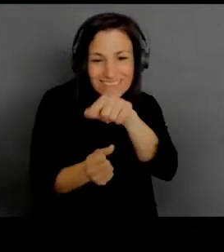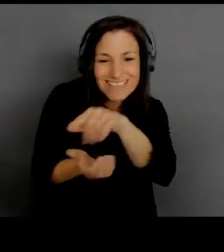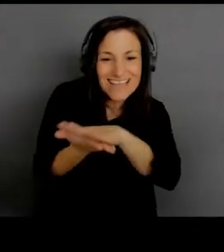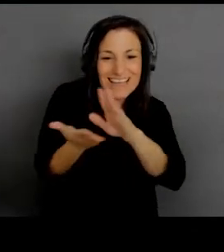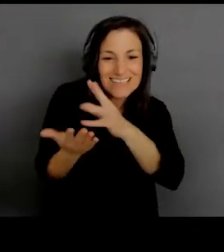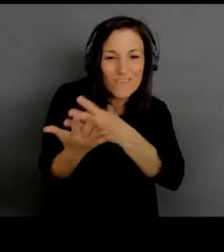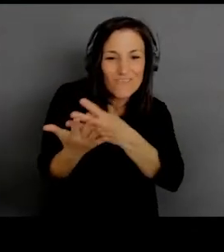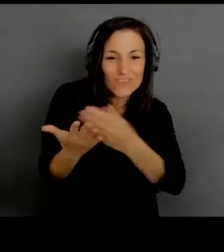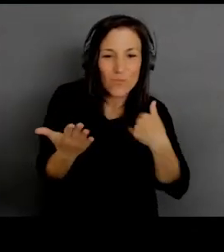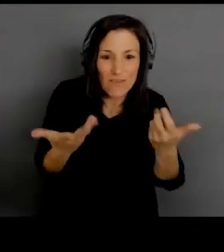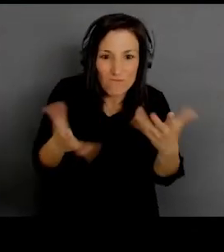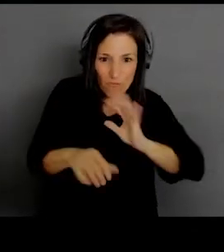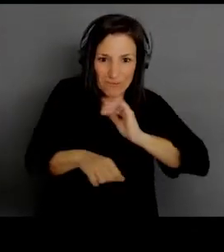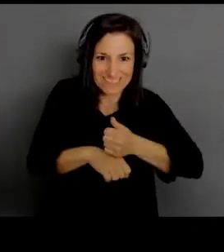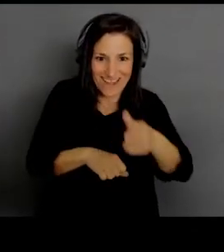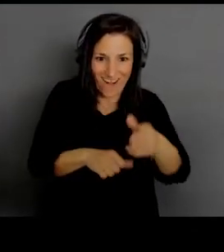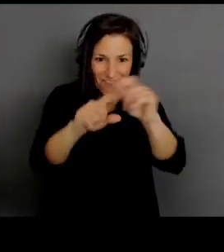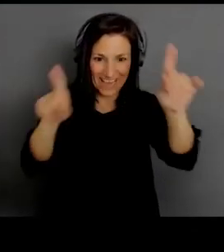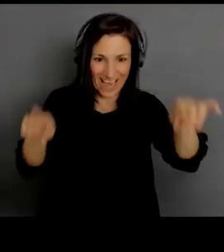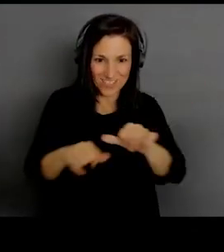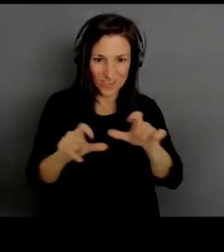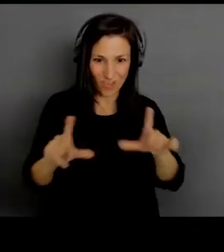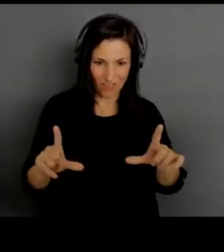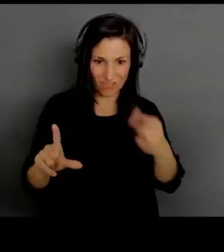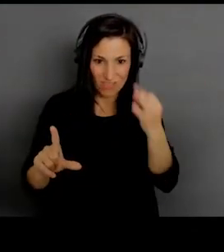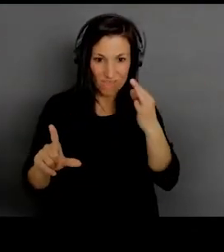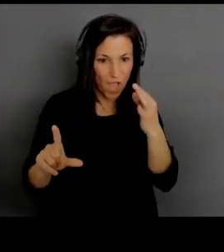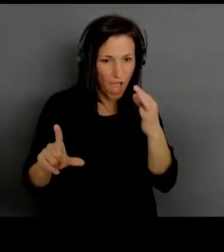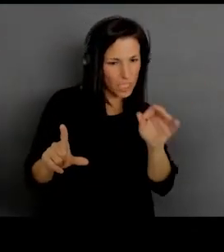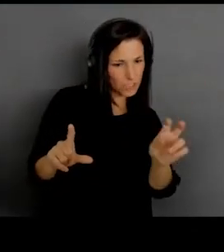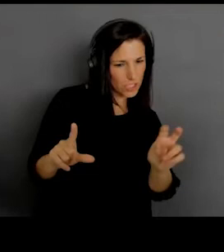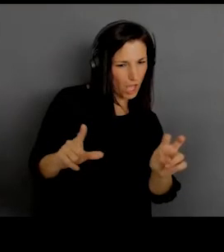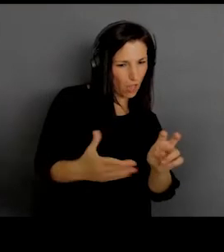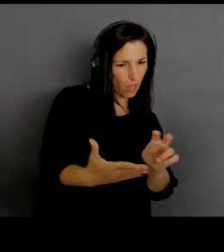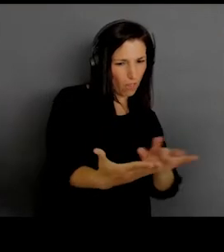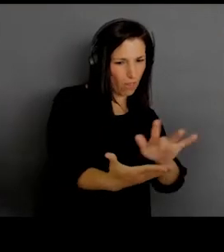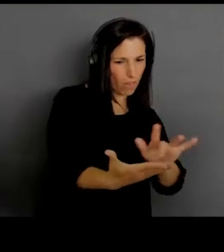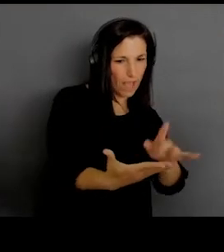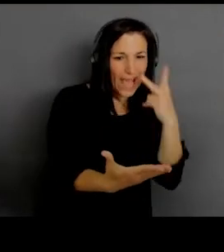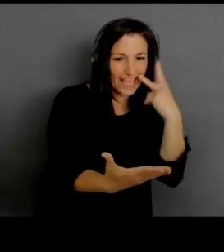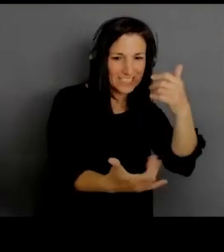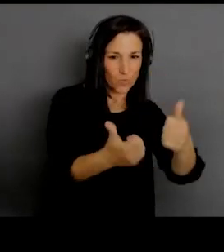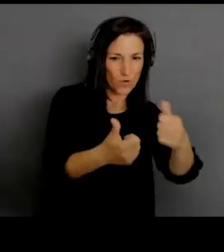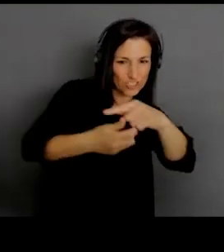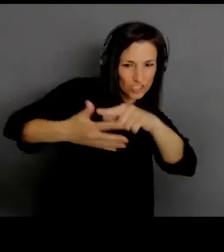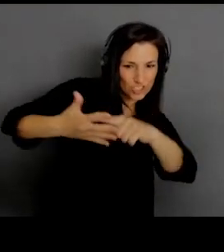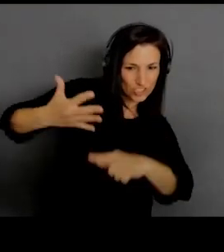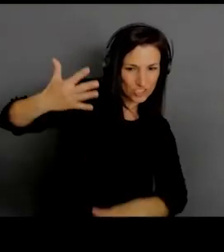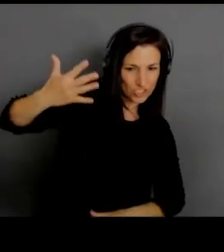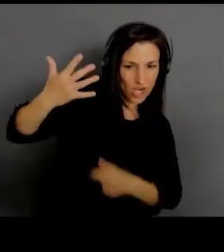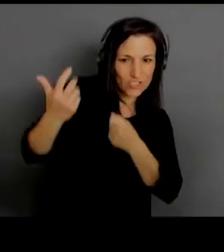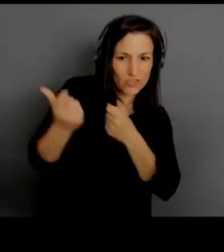So if I toggle it, I get to see the versions that support Aurora Serverless.